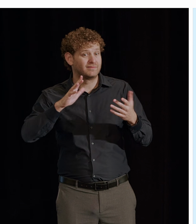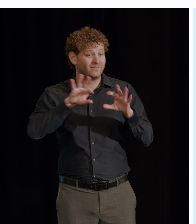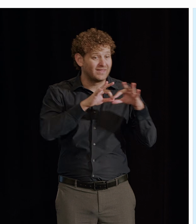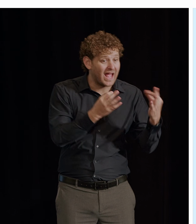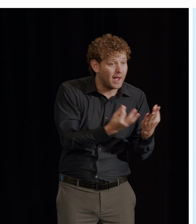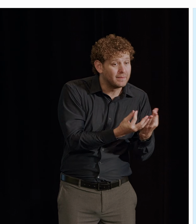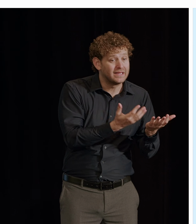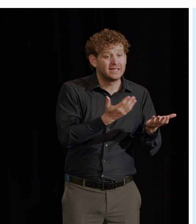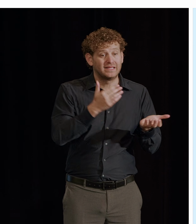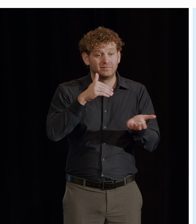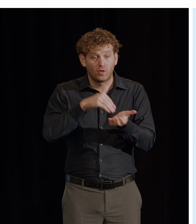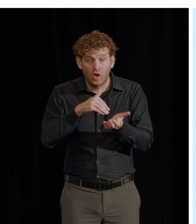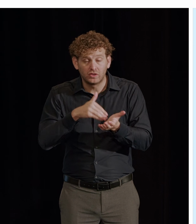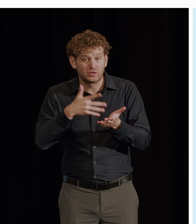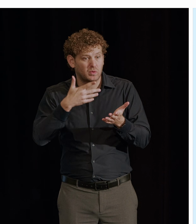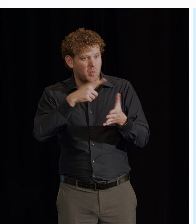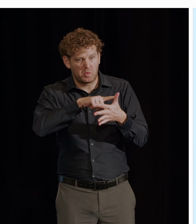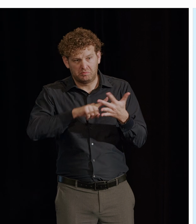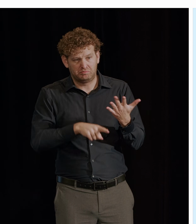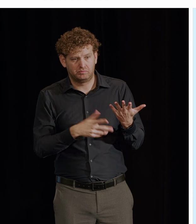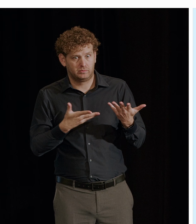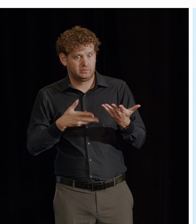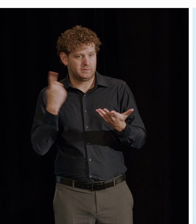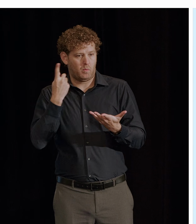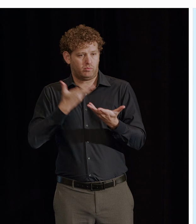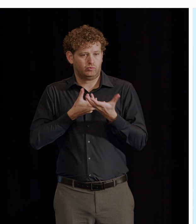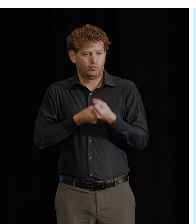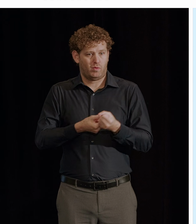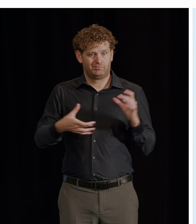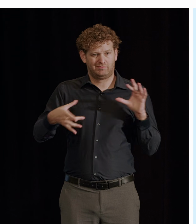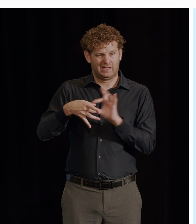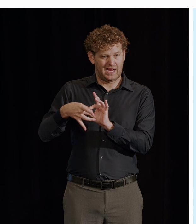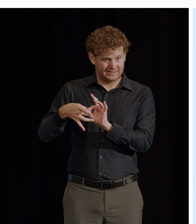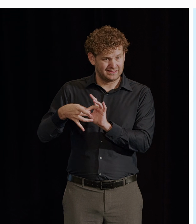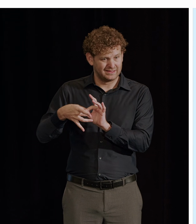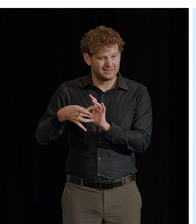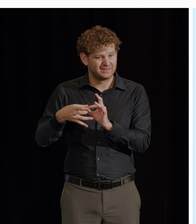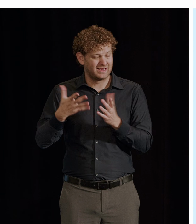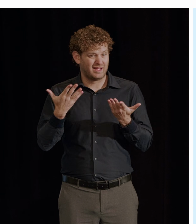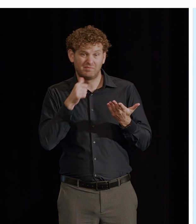It's incredibly valuable for those sensitive or private situations where